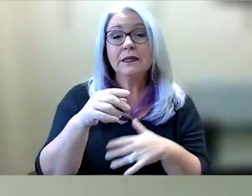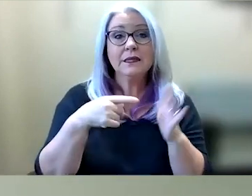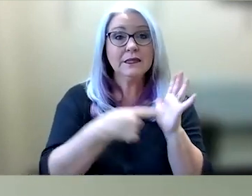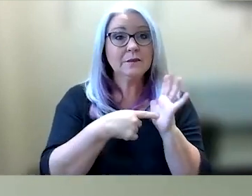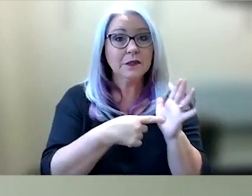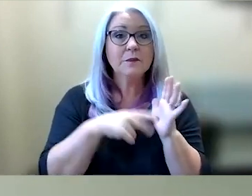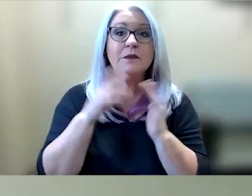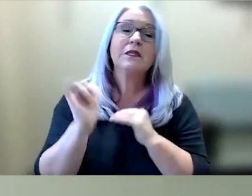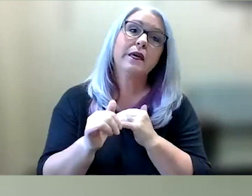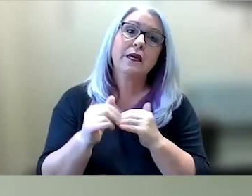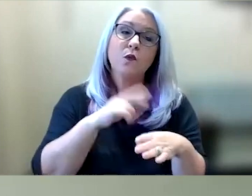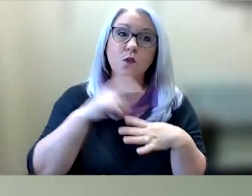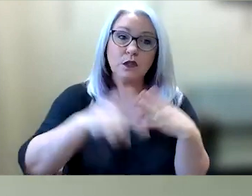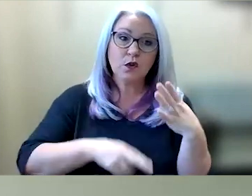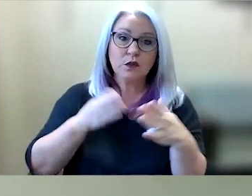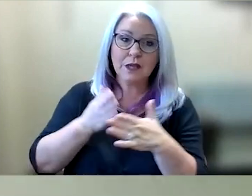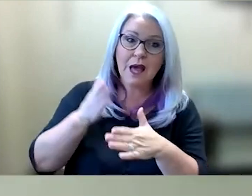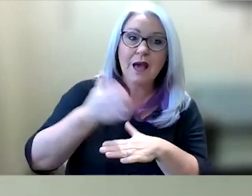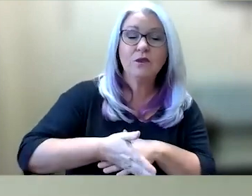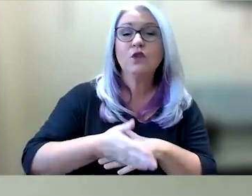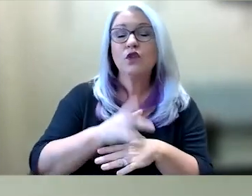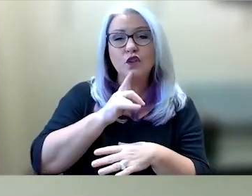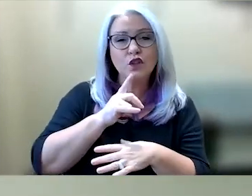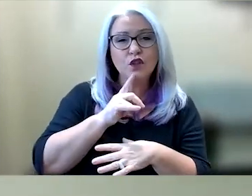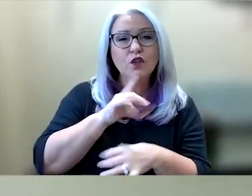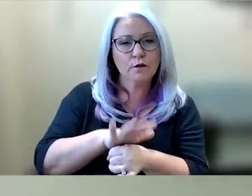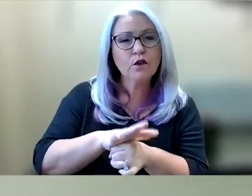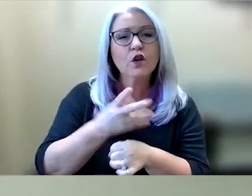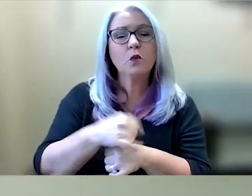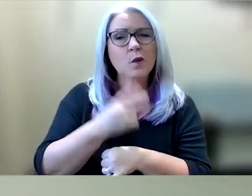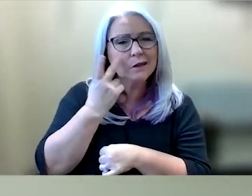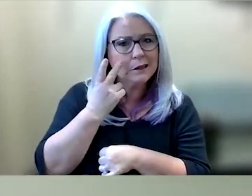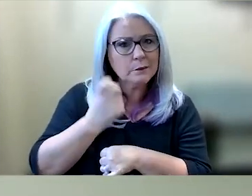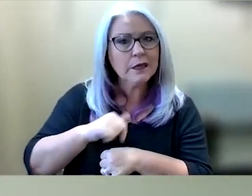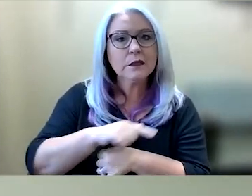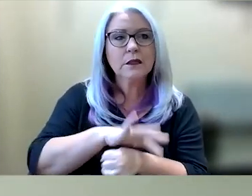results after a confirmed or suspected COVID-19 infection.